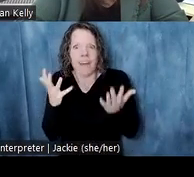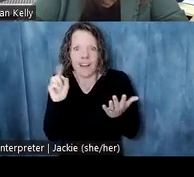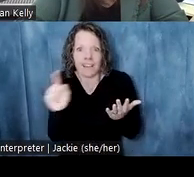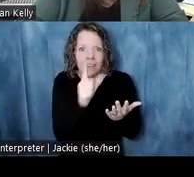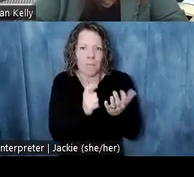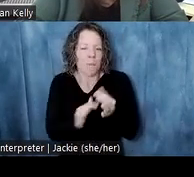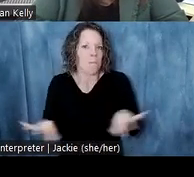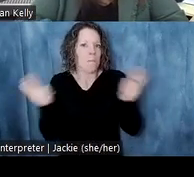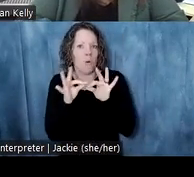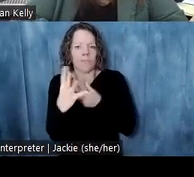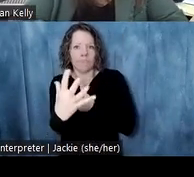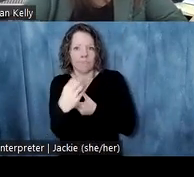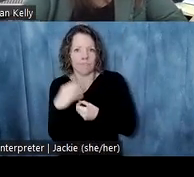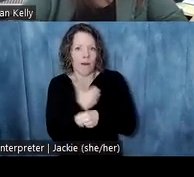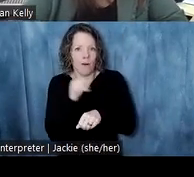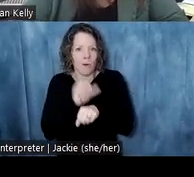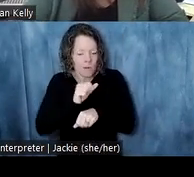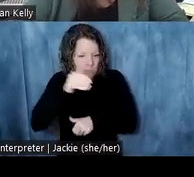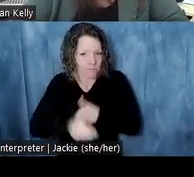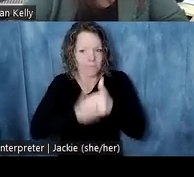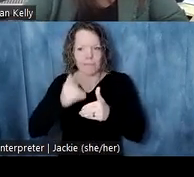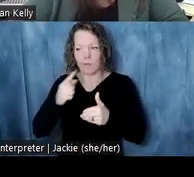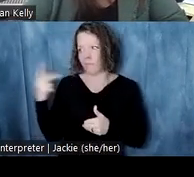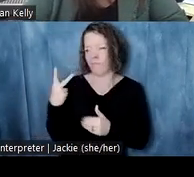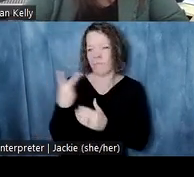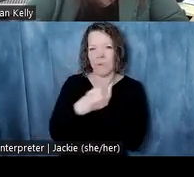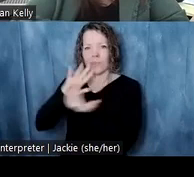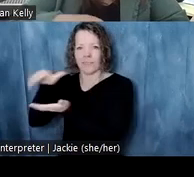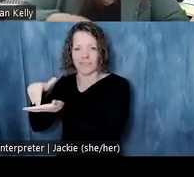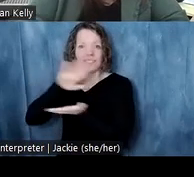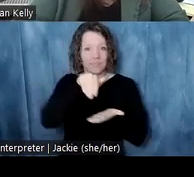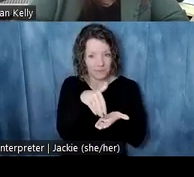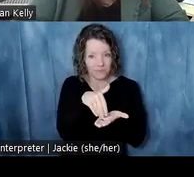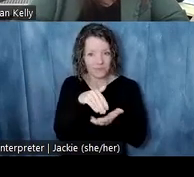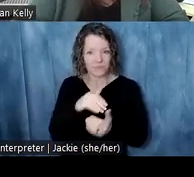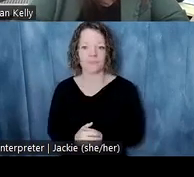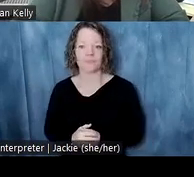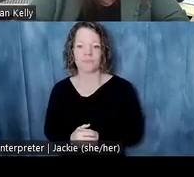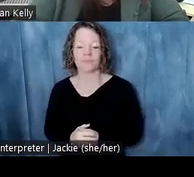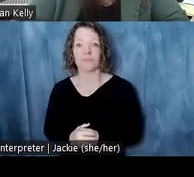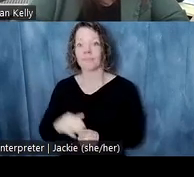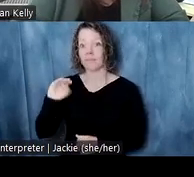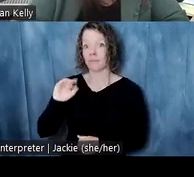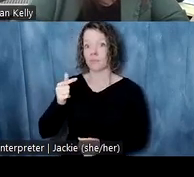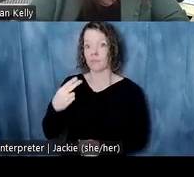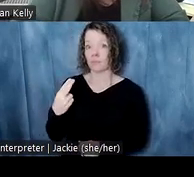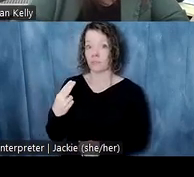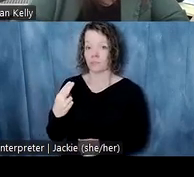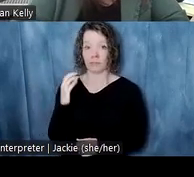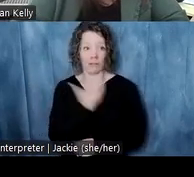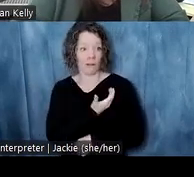the work and remission of our respective centers. At MGH, we could not do this work without the